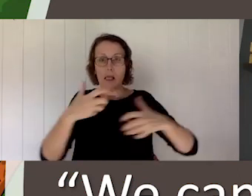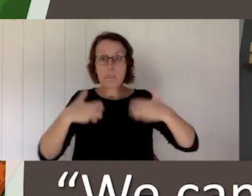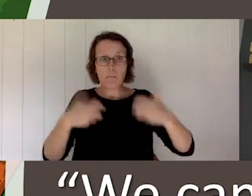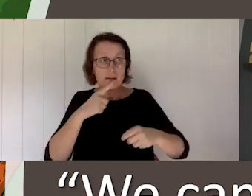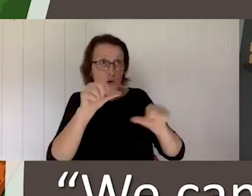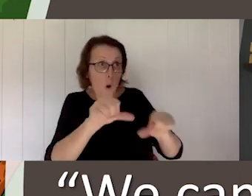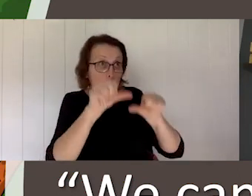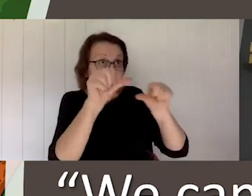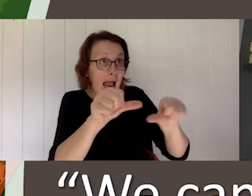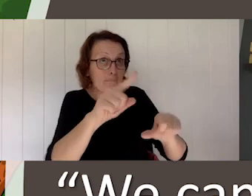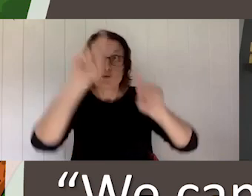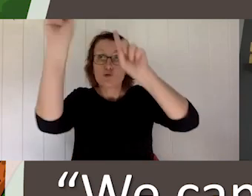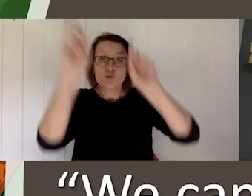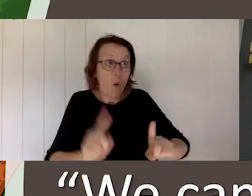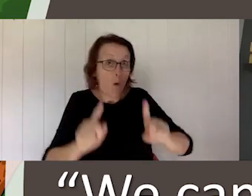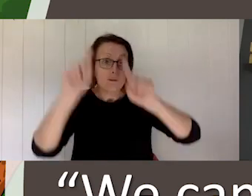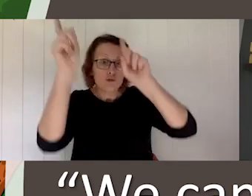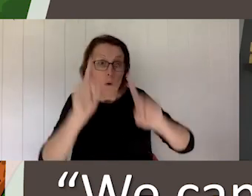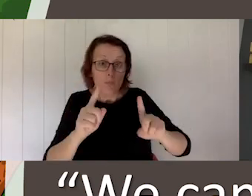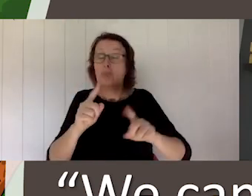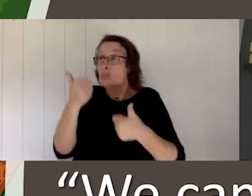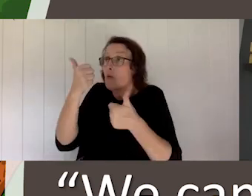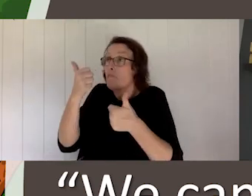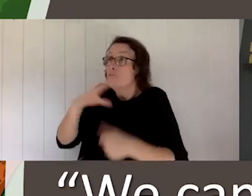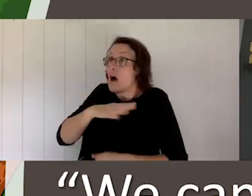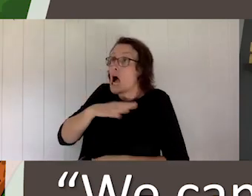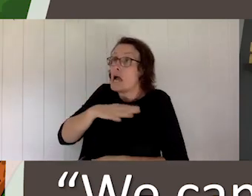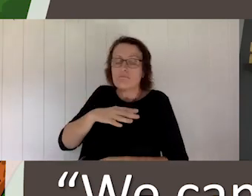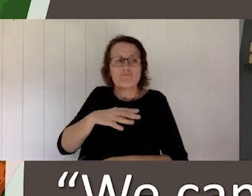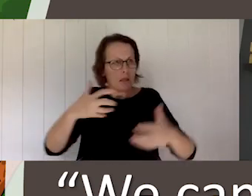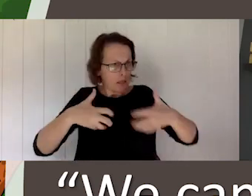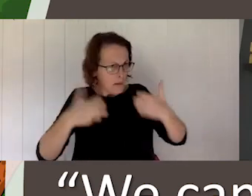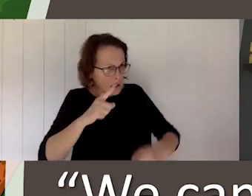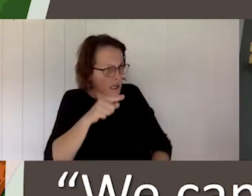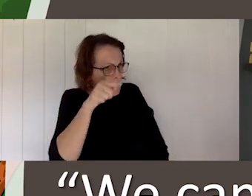squirrel said he was fine. The monkey said, "But do you have thick